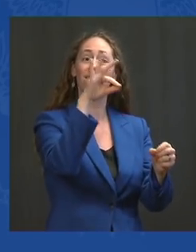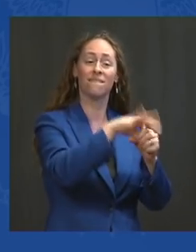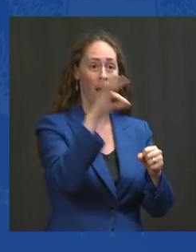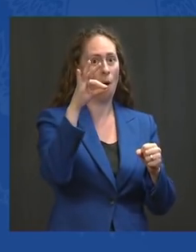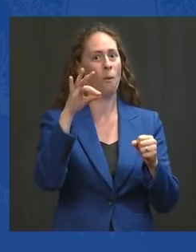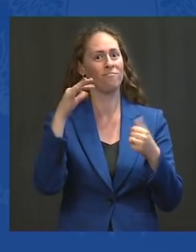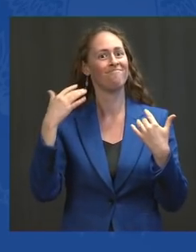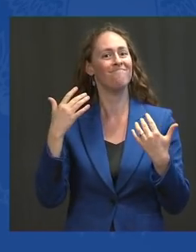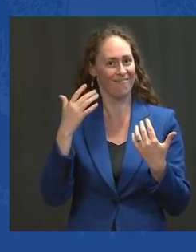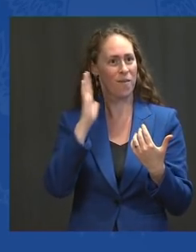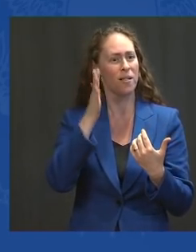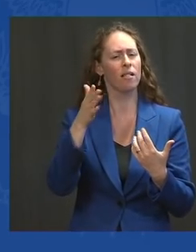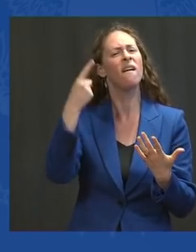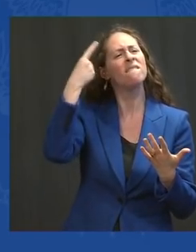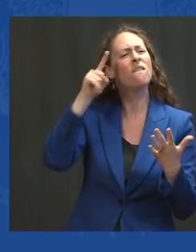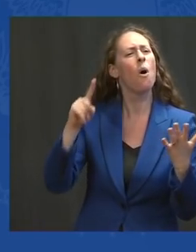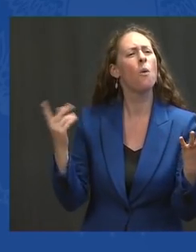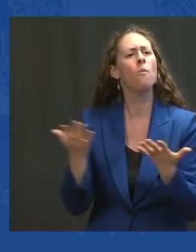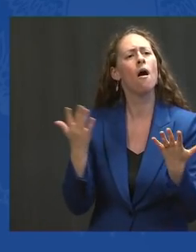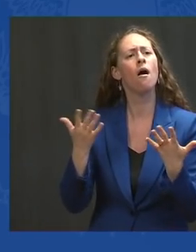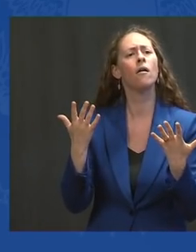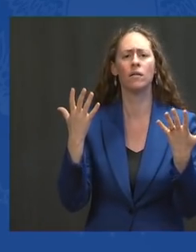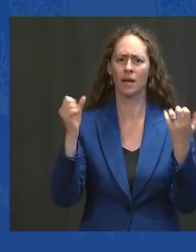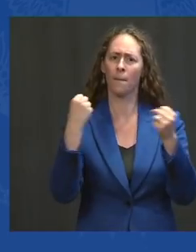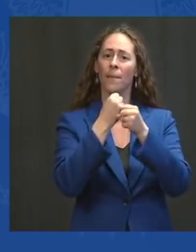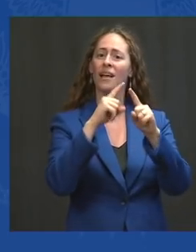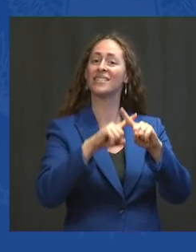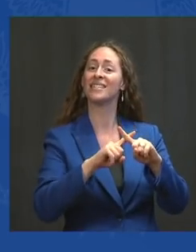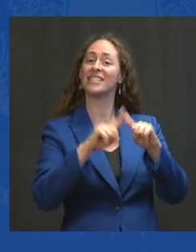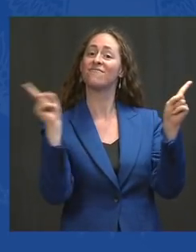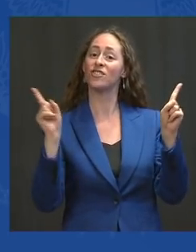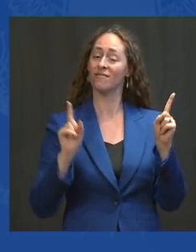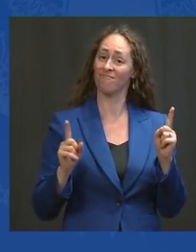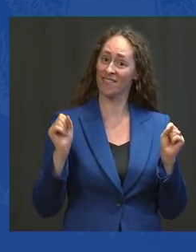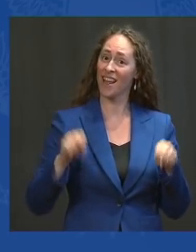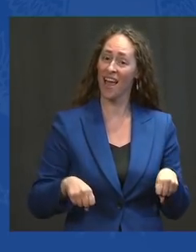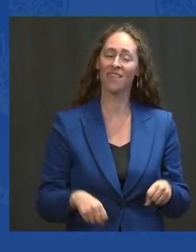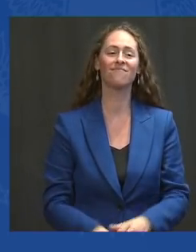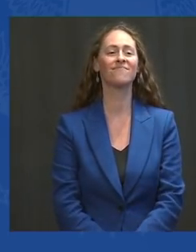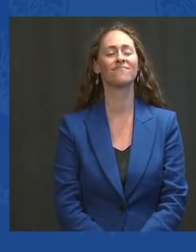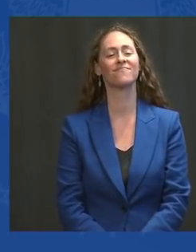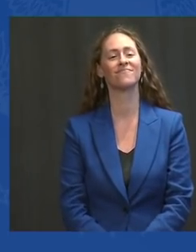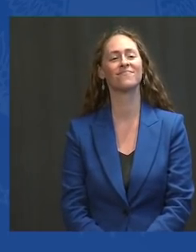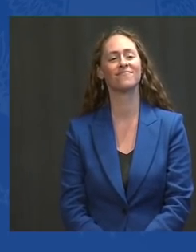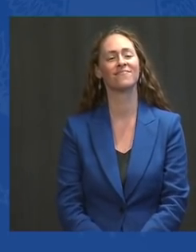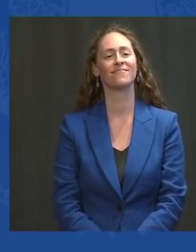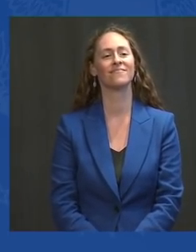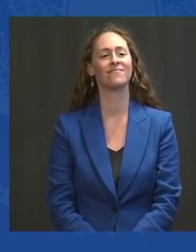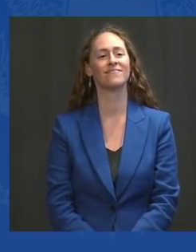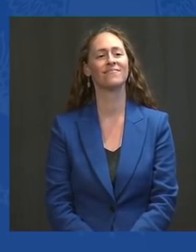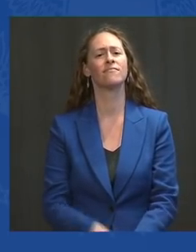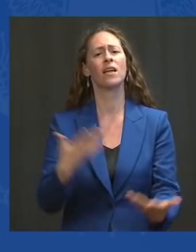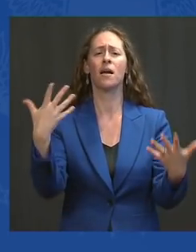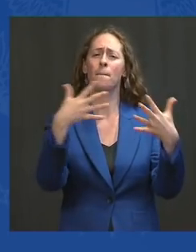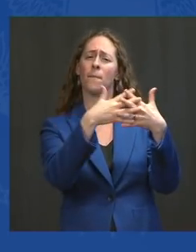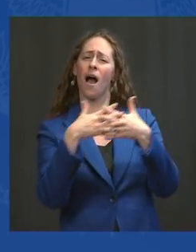thought they could truly make a difference. America -- America and Americans of every background voted.